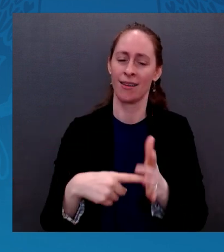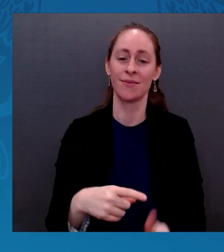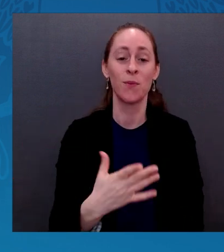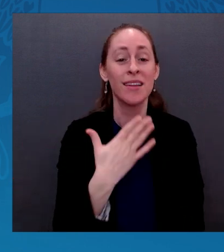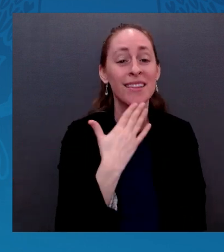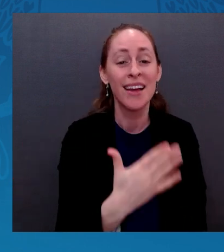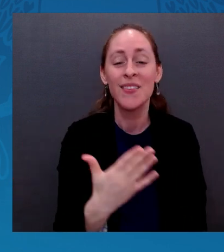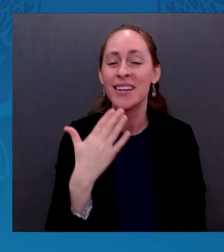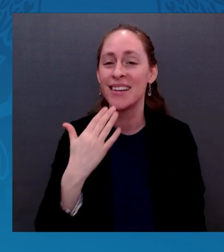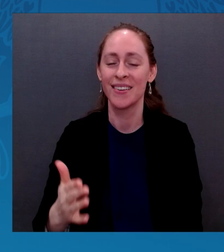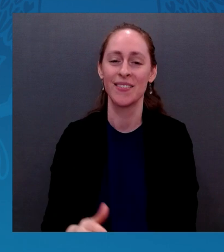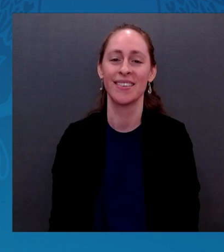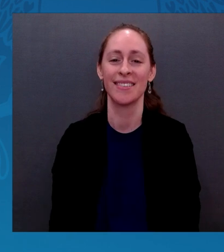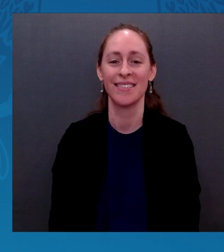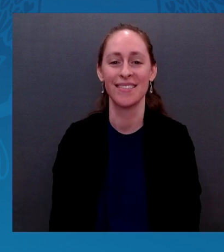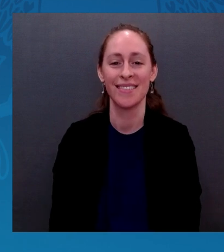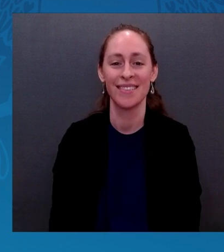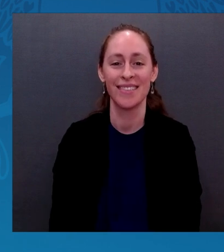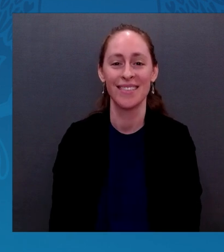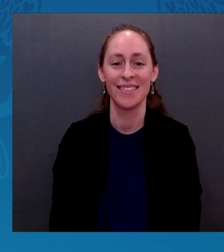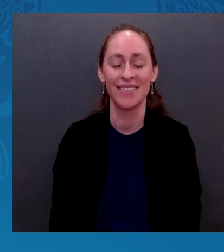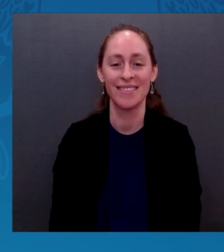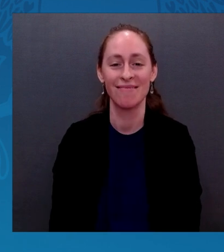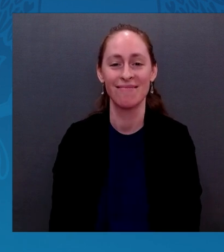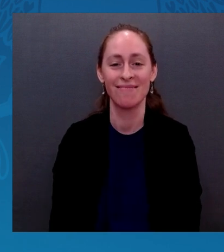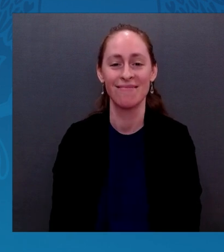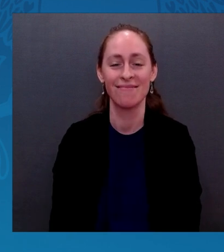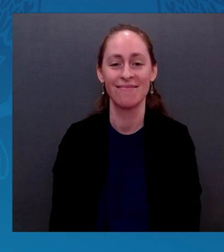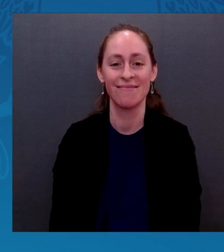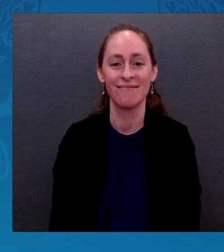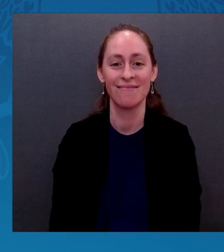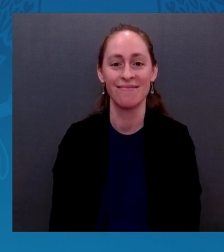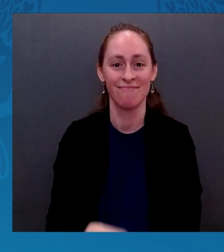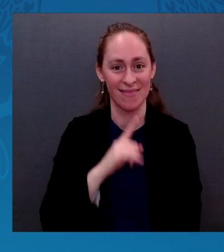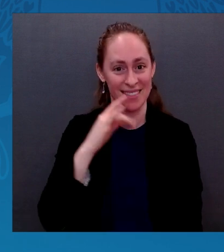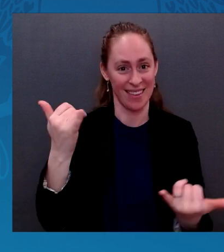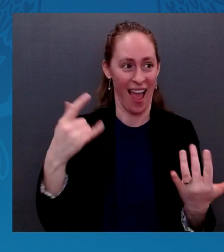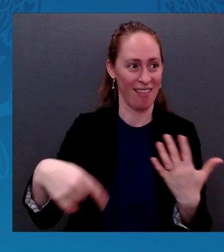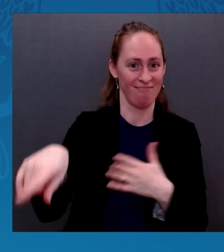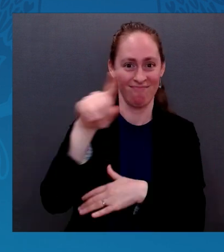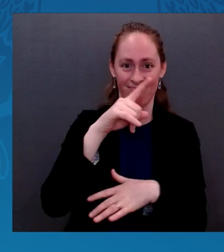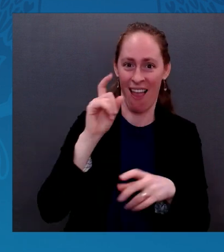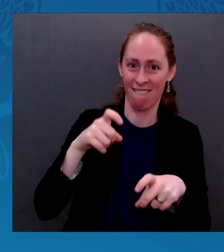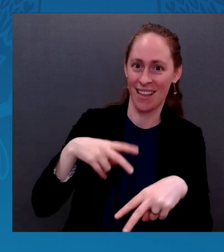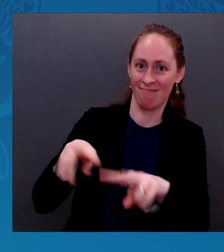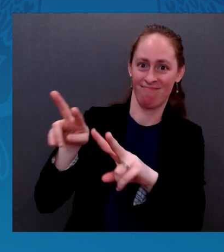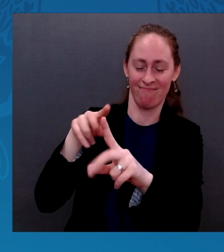But you guys did that. And now other cities and other families and children around our country